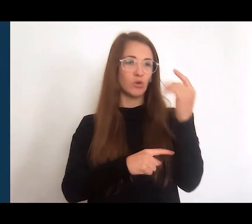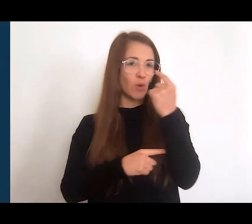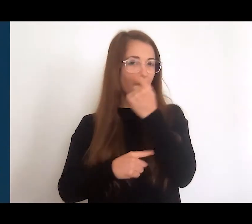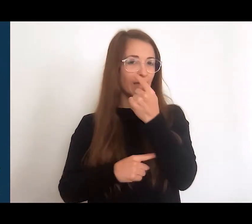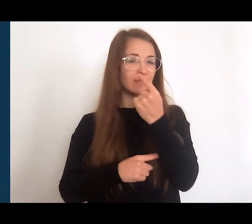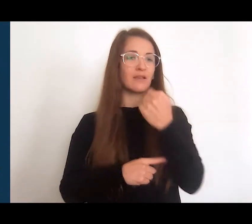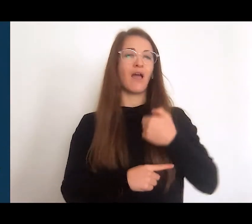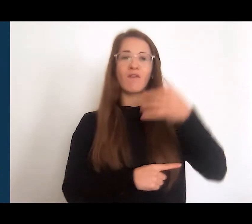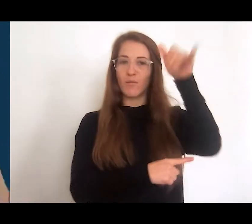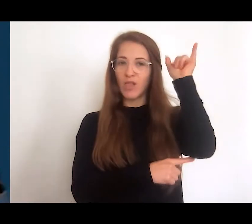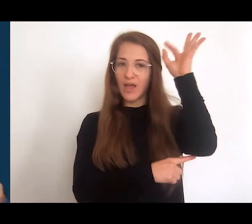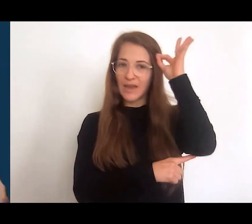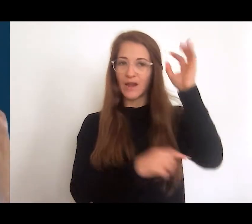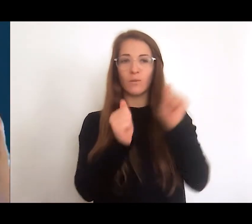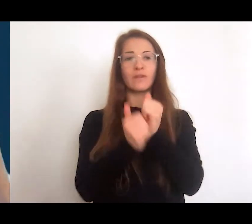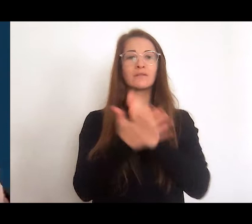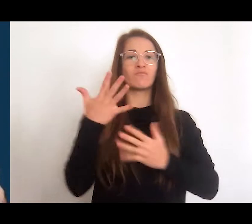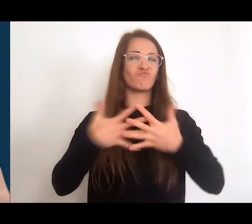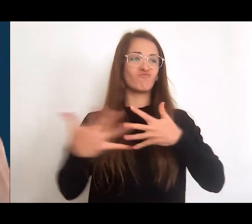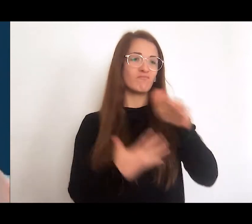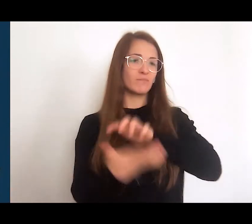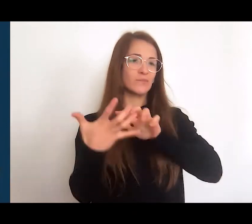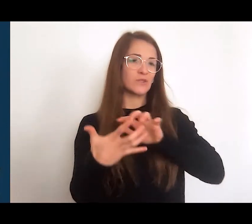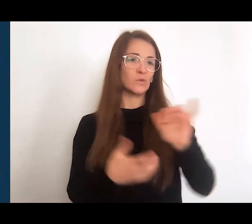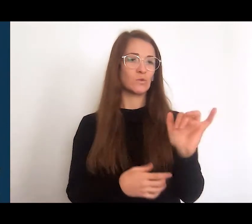40s WITH GLASSES AND BLUE EYES